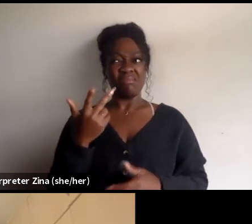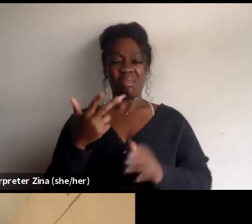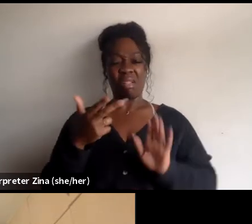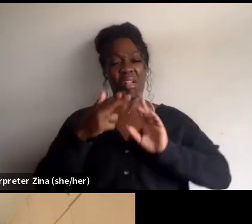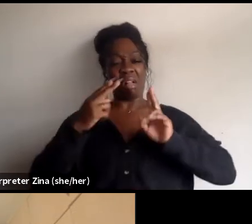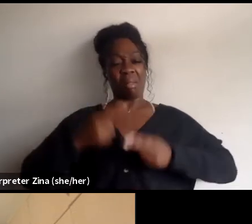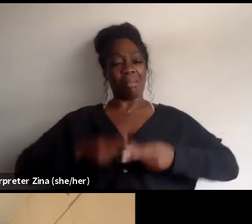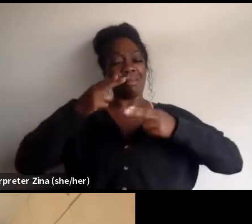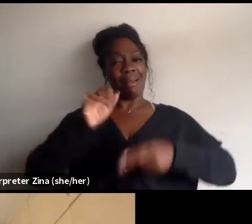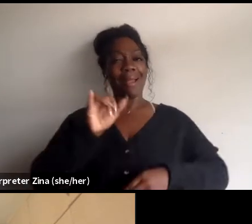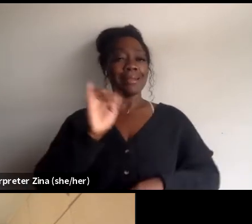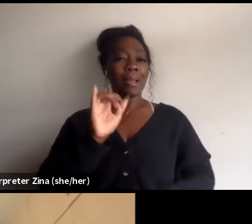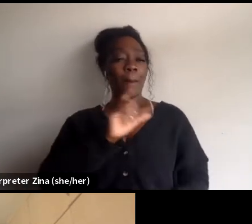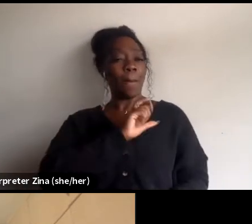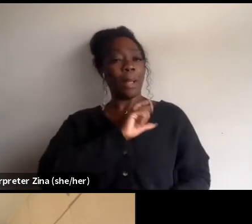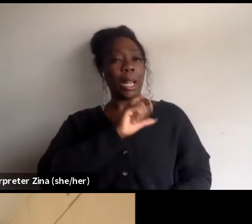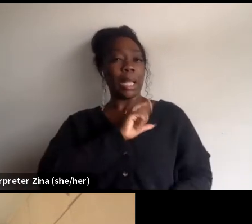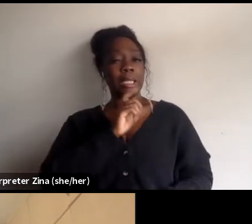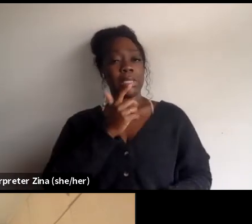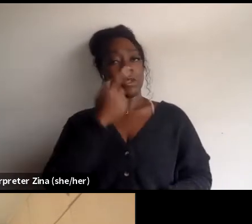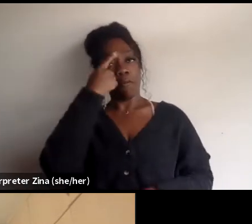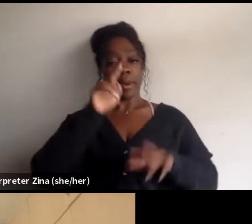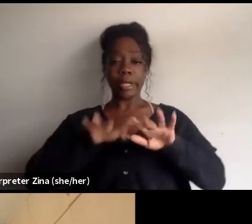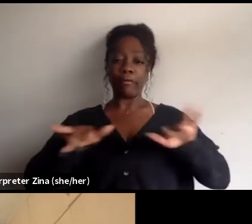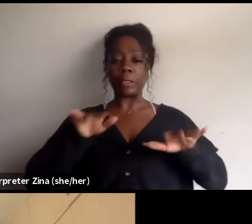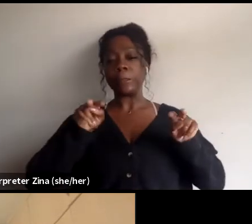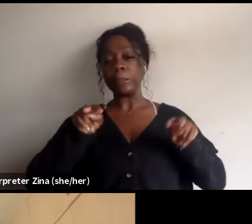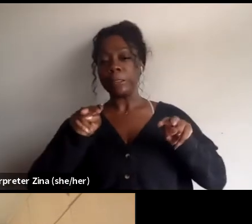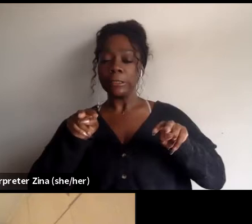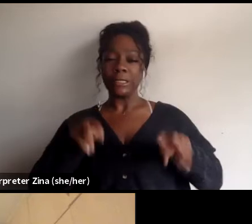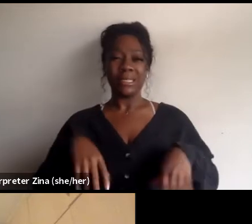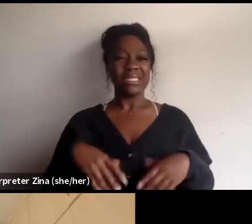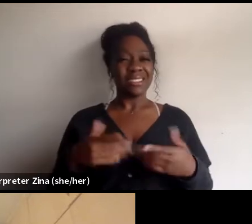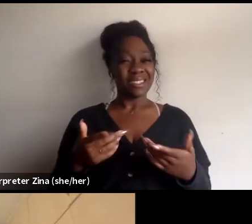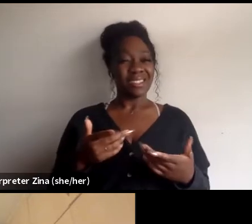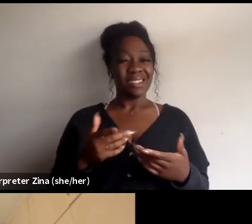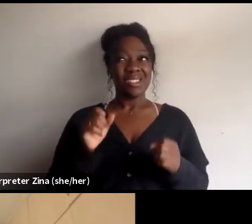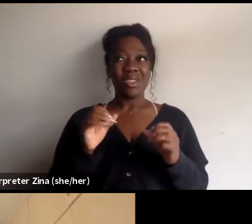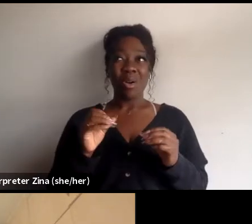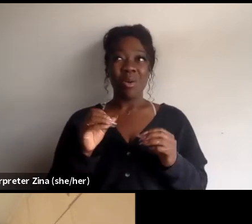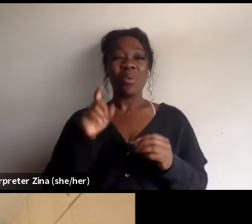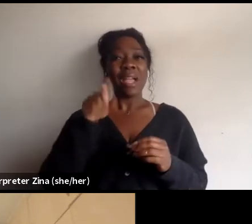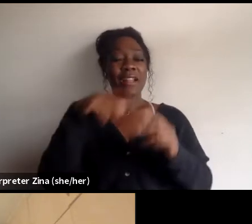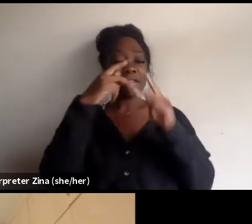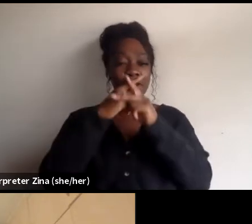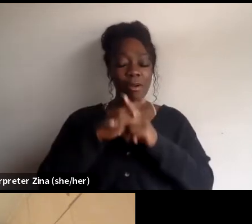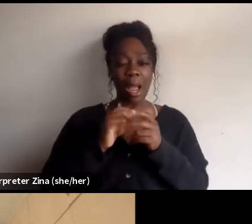So we thought there's gotta be a different way to talk about equality and diversity where people don't dread it,